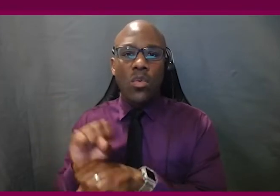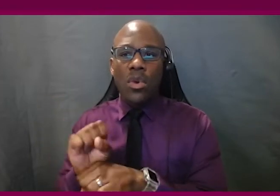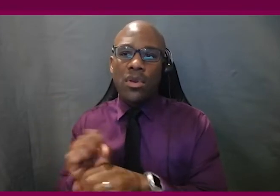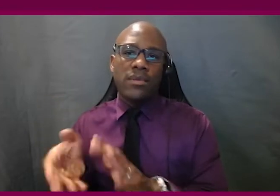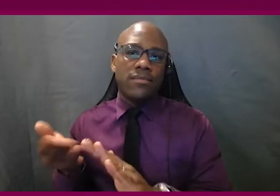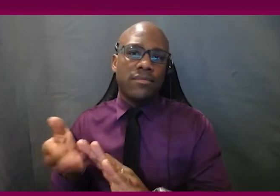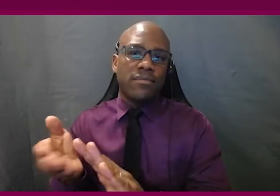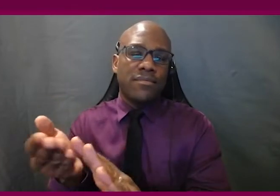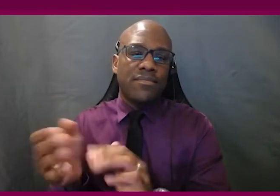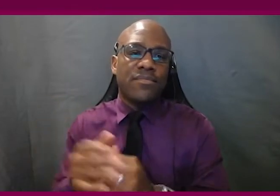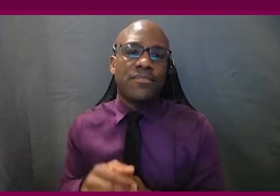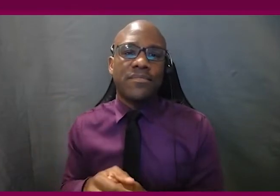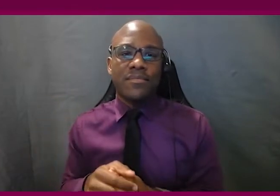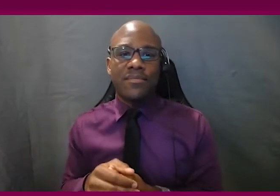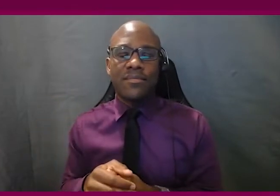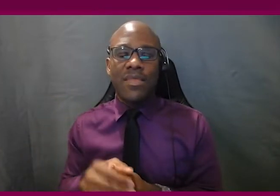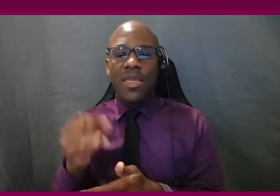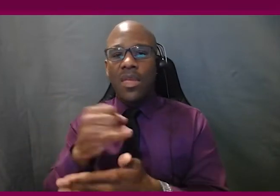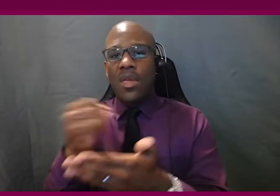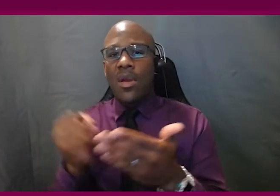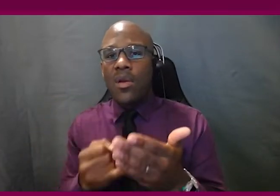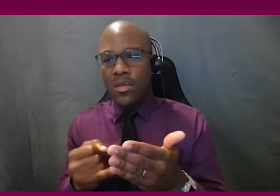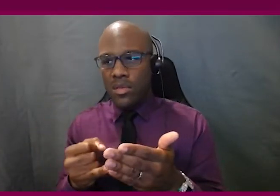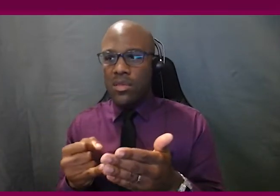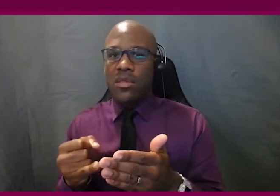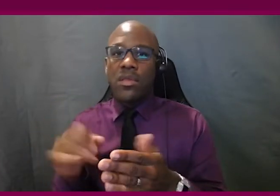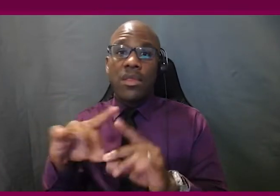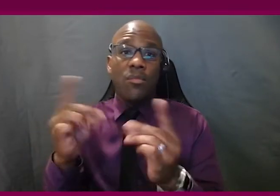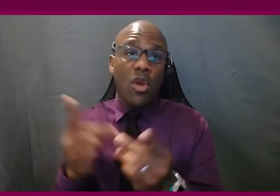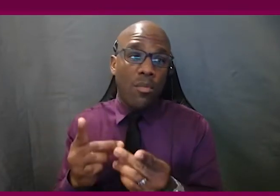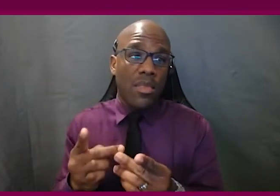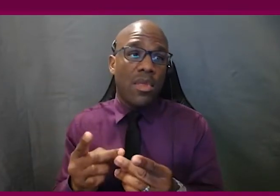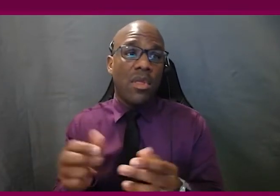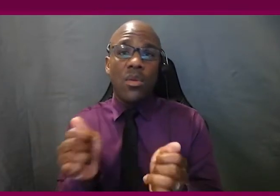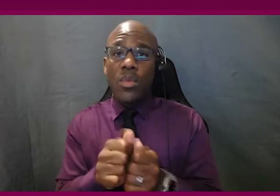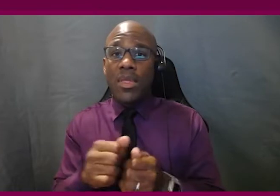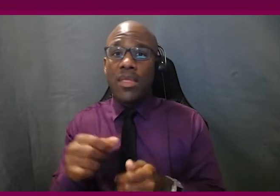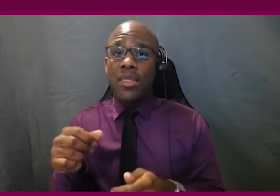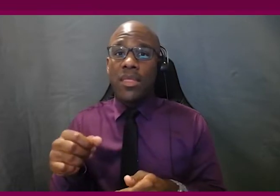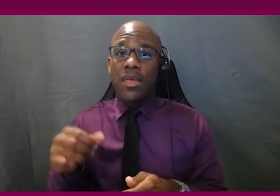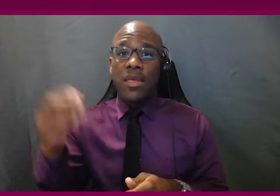and we try to promote disability culture through events, speaker series.